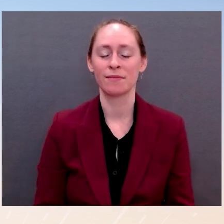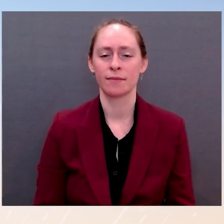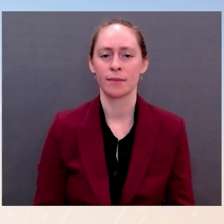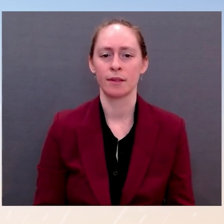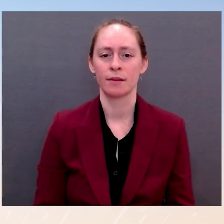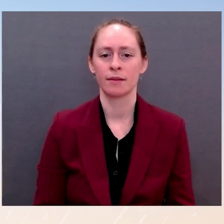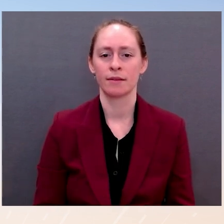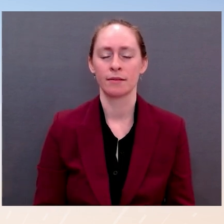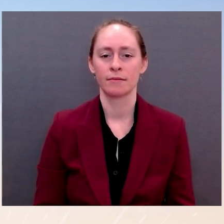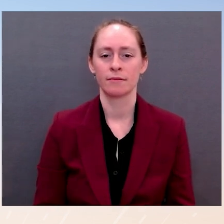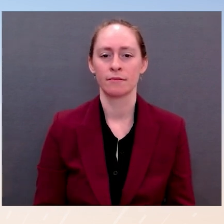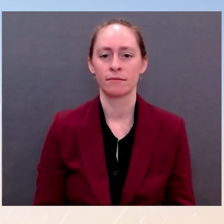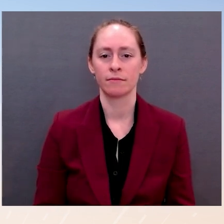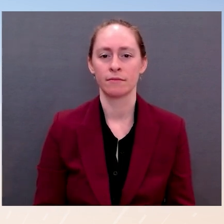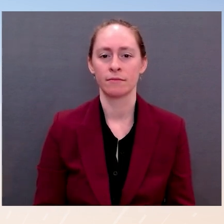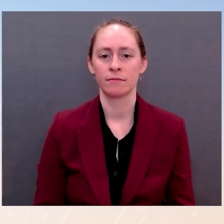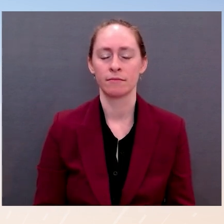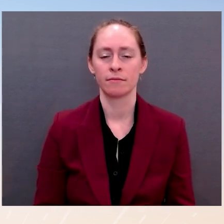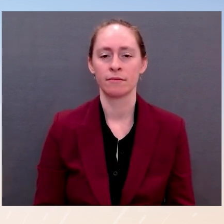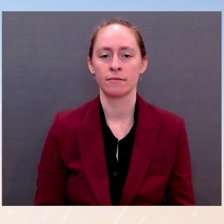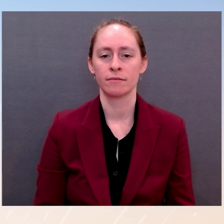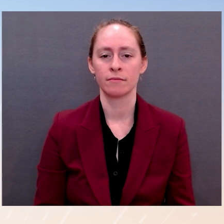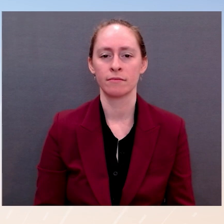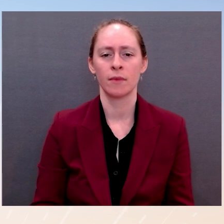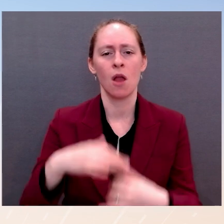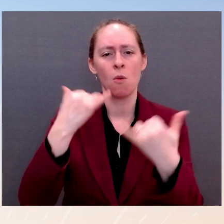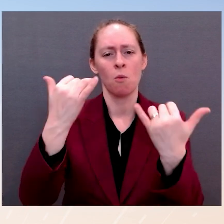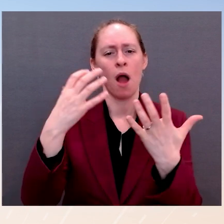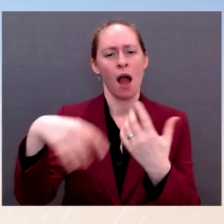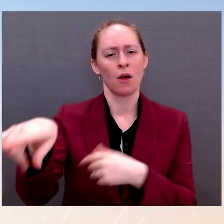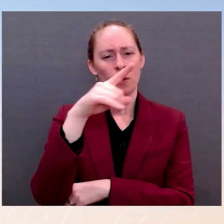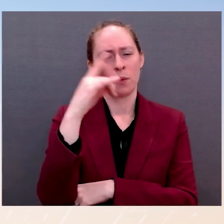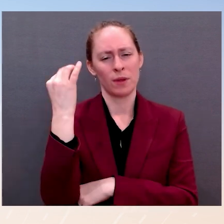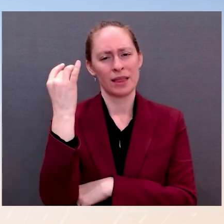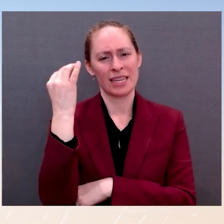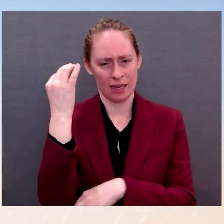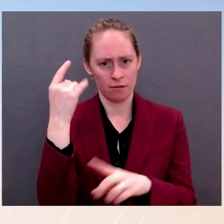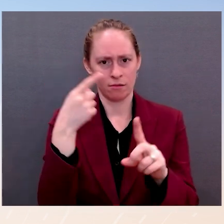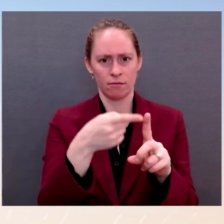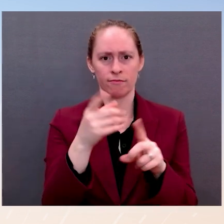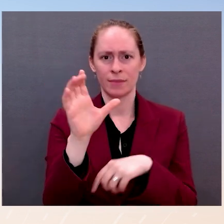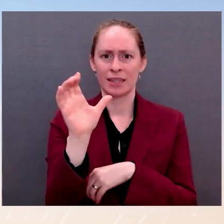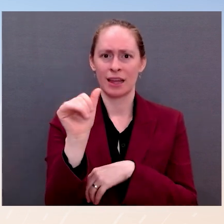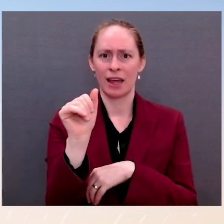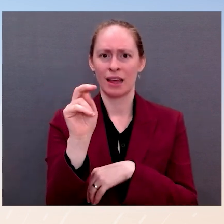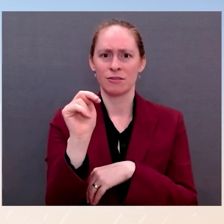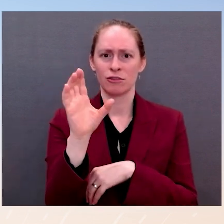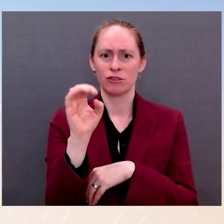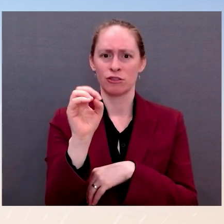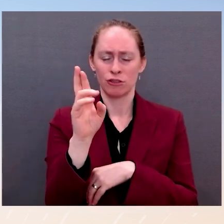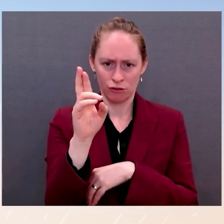But just to reiterate, as we look across all cancer deaths, we find that despite the decline over time